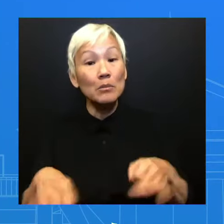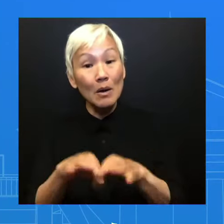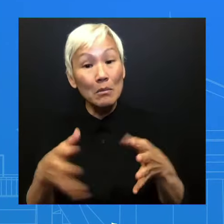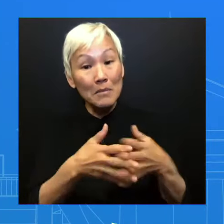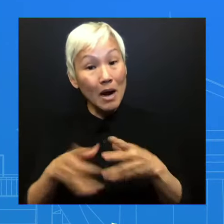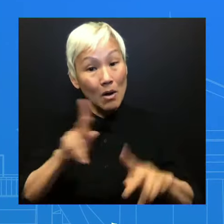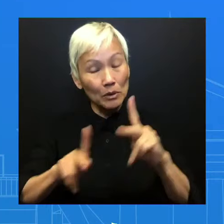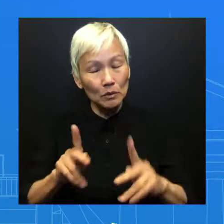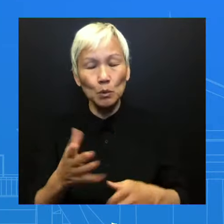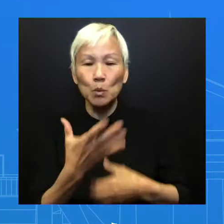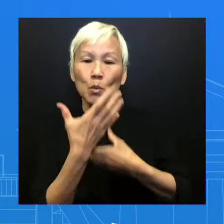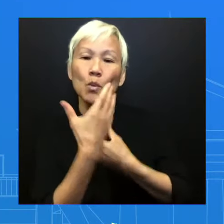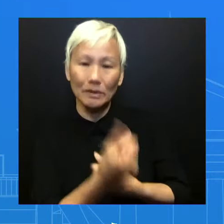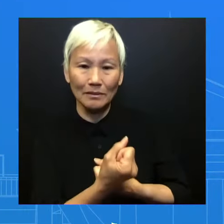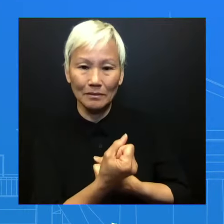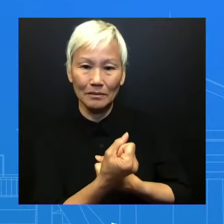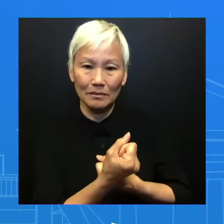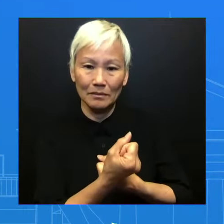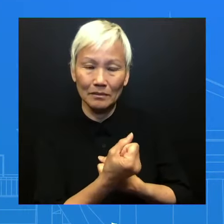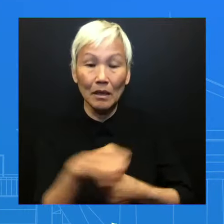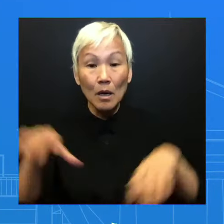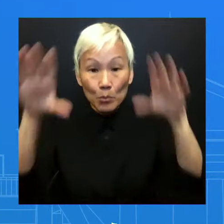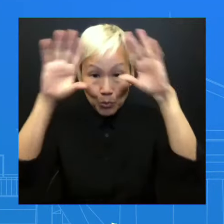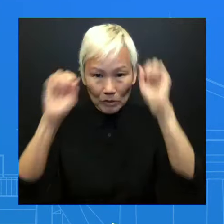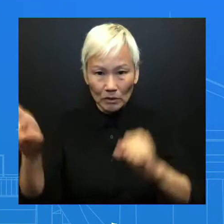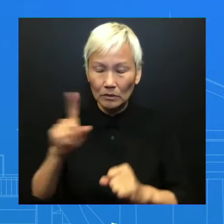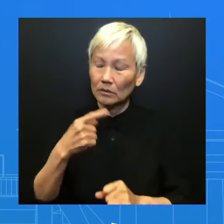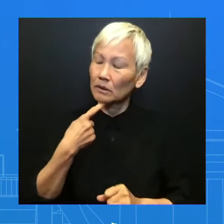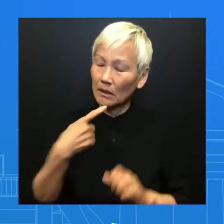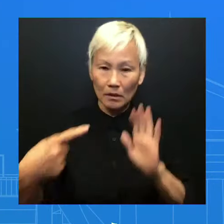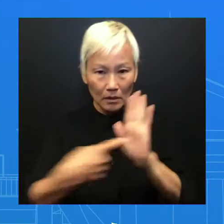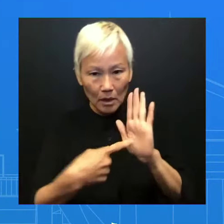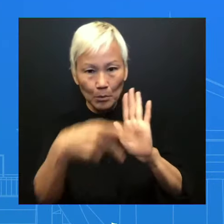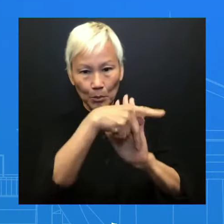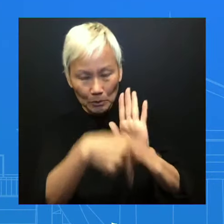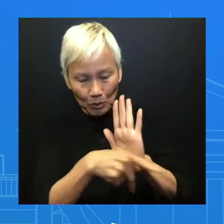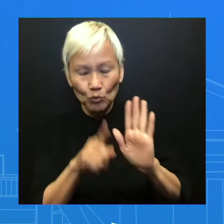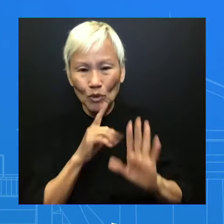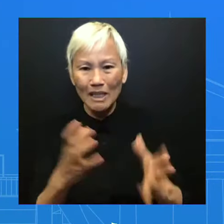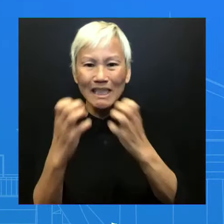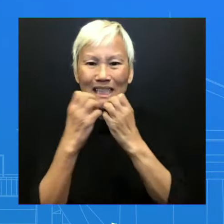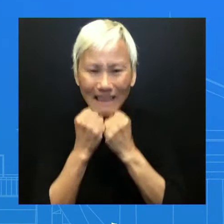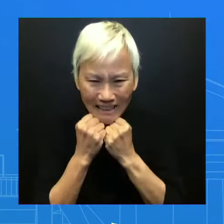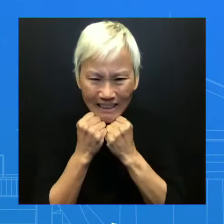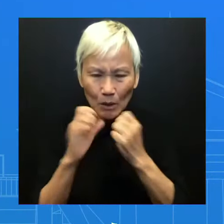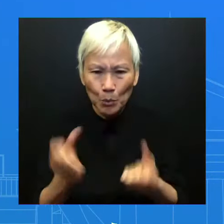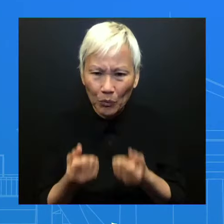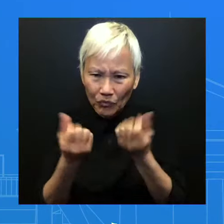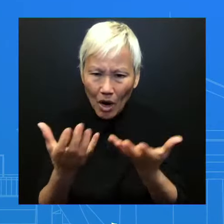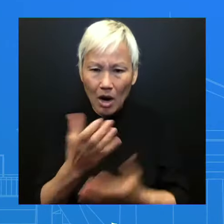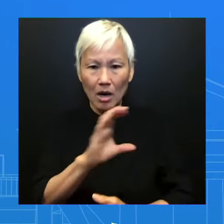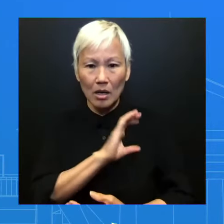to provide law enforcement the re- -- the resources they need for effective accountability community policing.